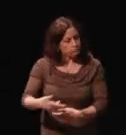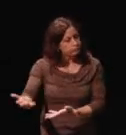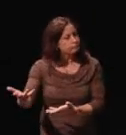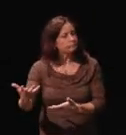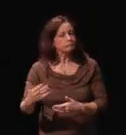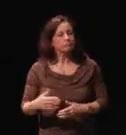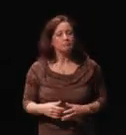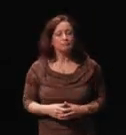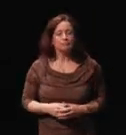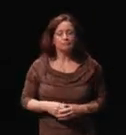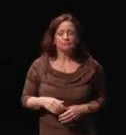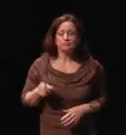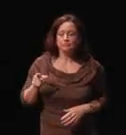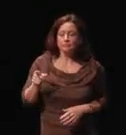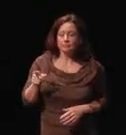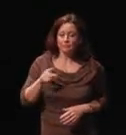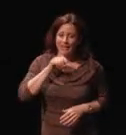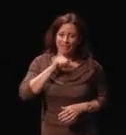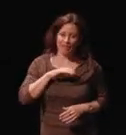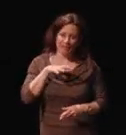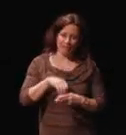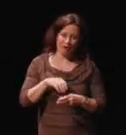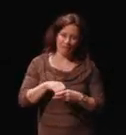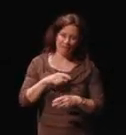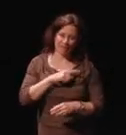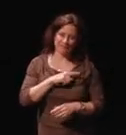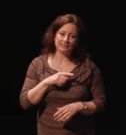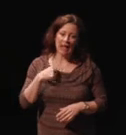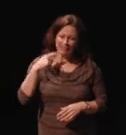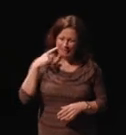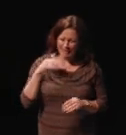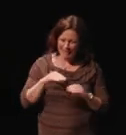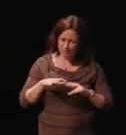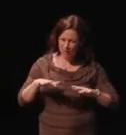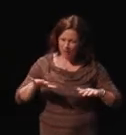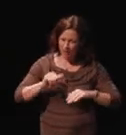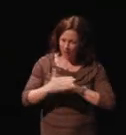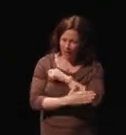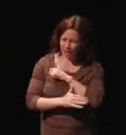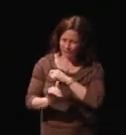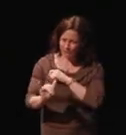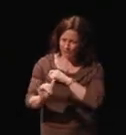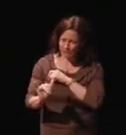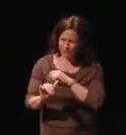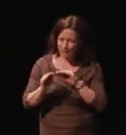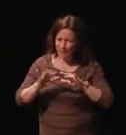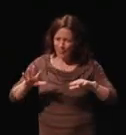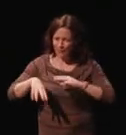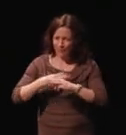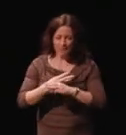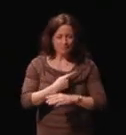A lot had gotten involved with this, and I believe it's spread to certain other countries around the world.